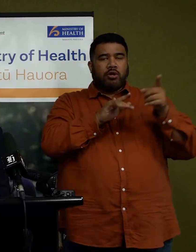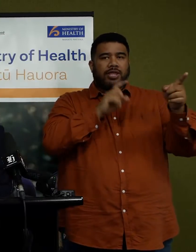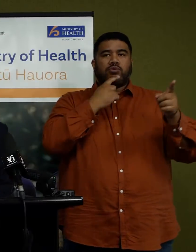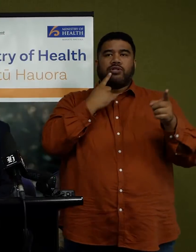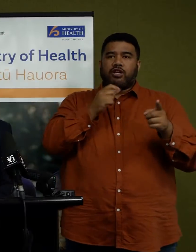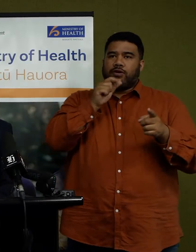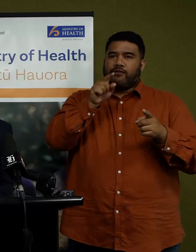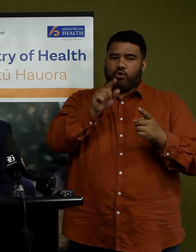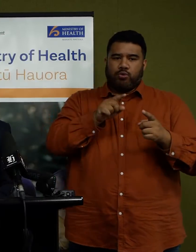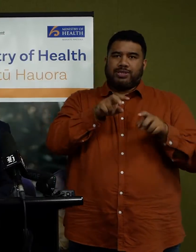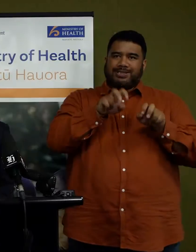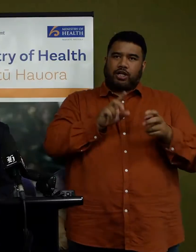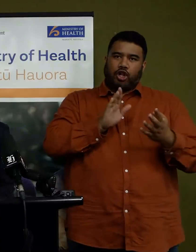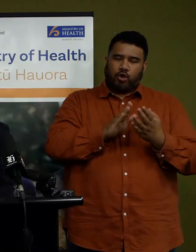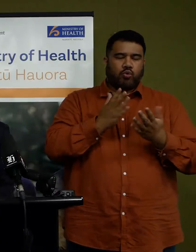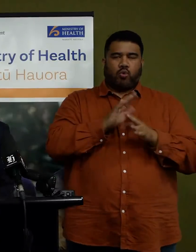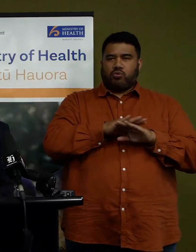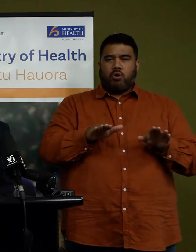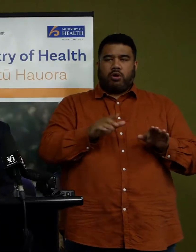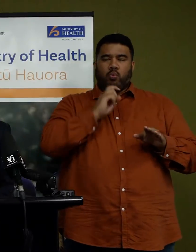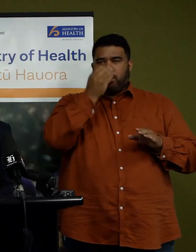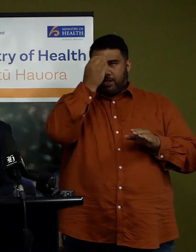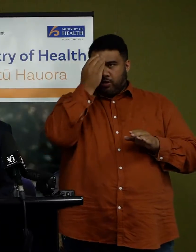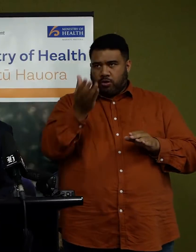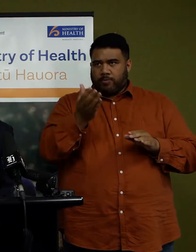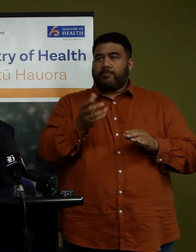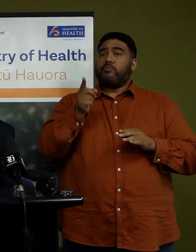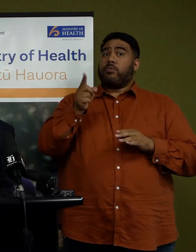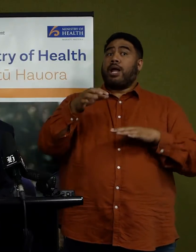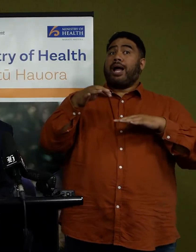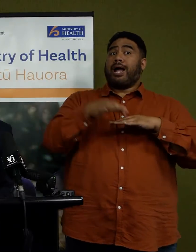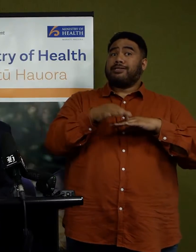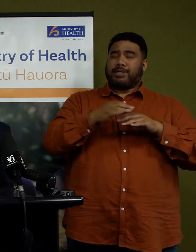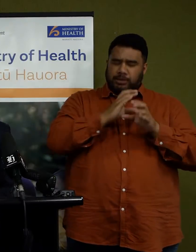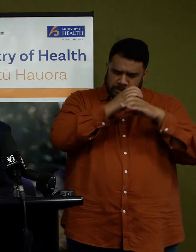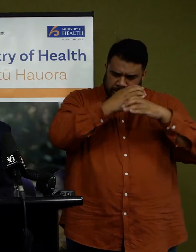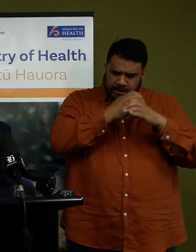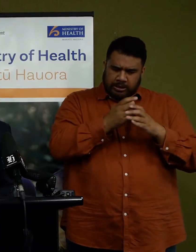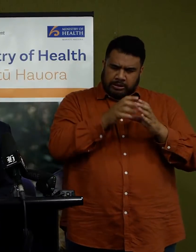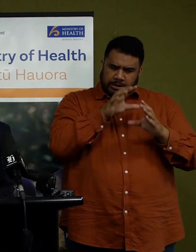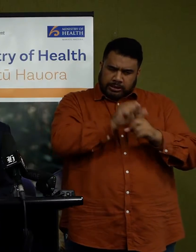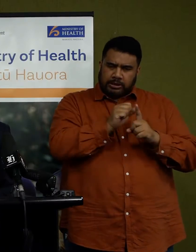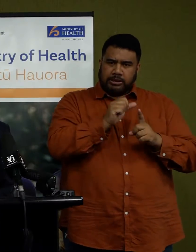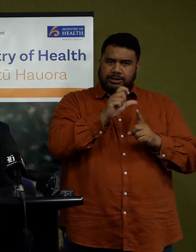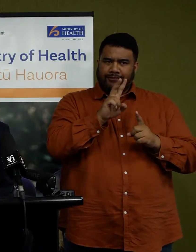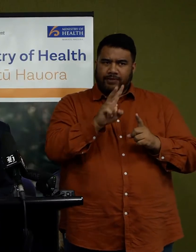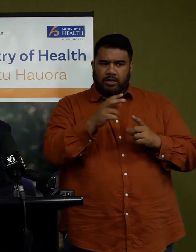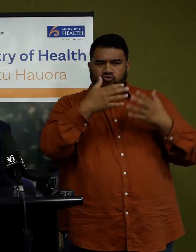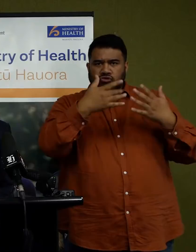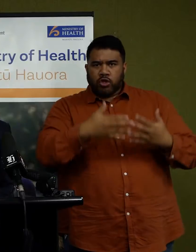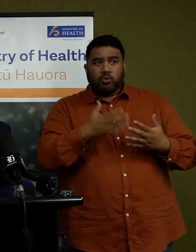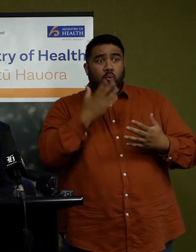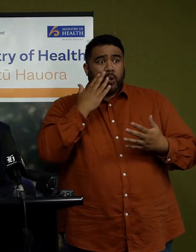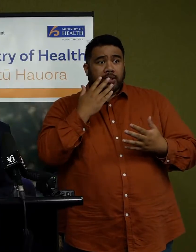And when does the husband get his results back? We're expecting those results later today. And we know there's a high level of interest.